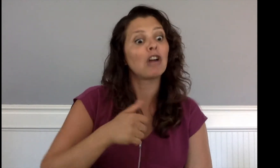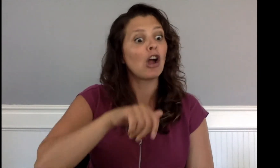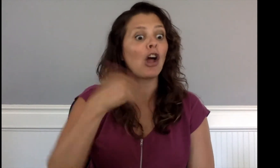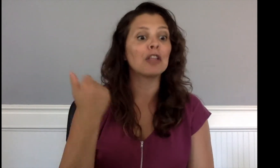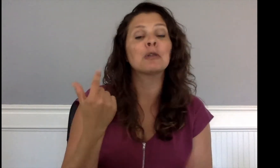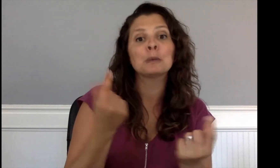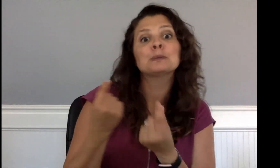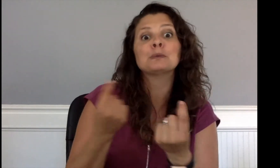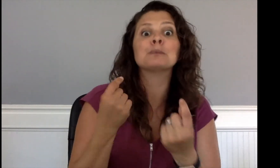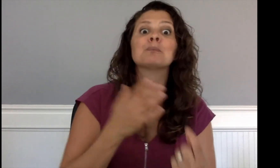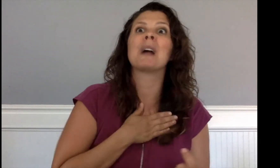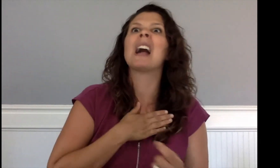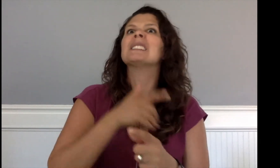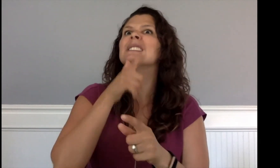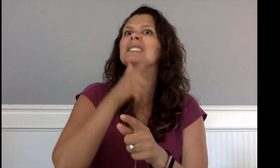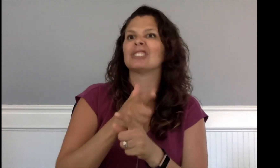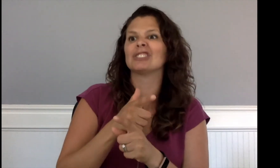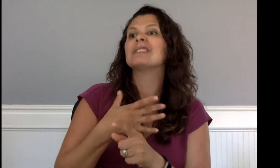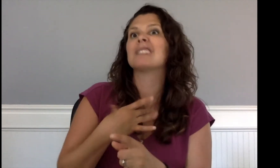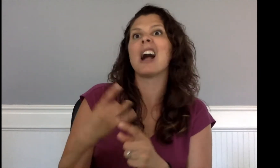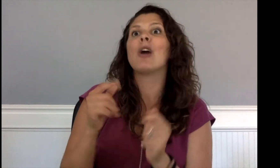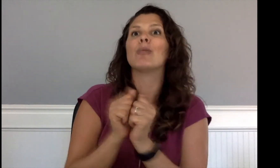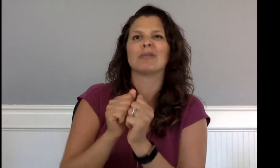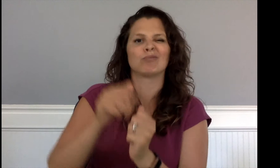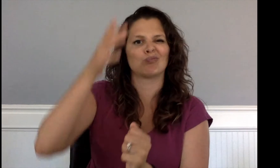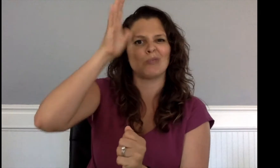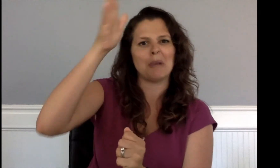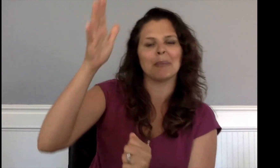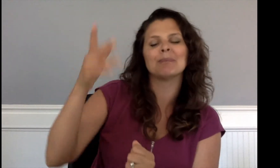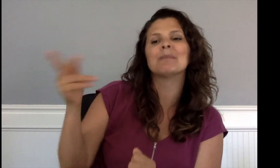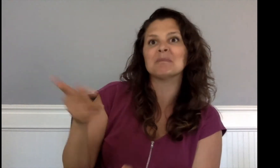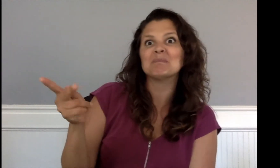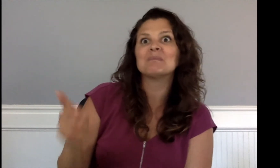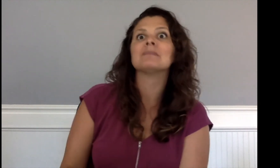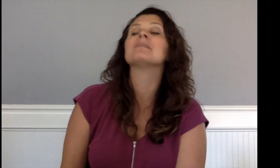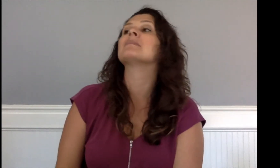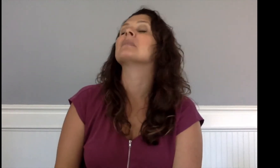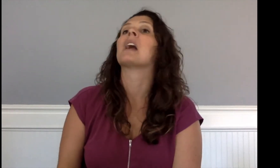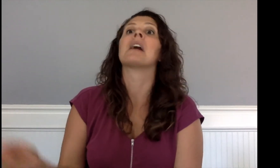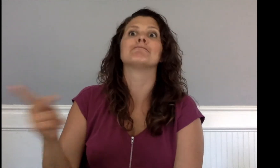"Well," Miss Tweedy said, "there was something my grandfather loved to do, but with my younger sister,